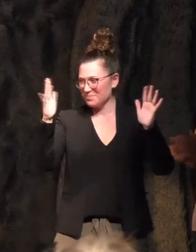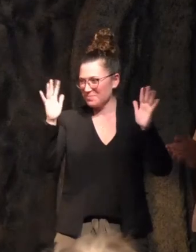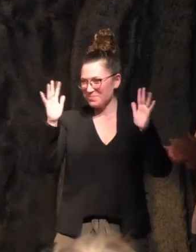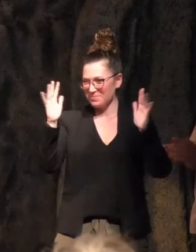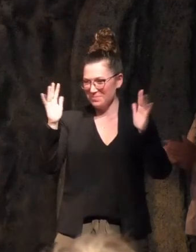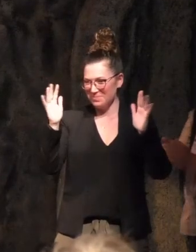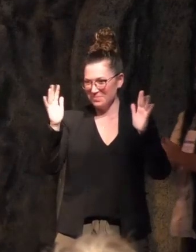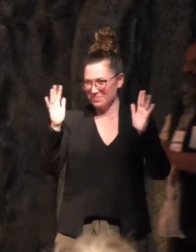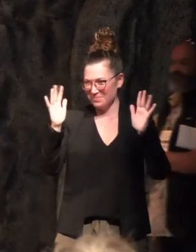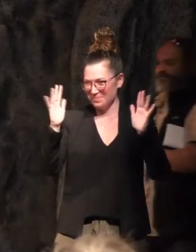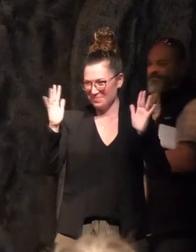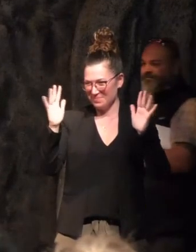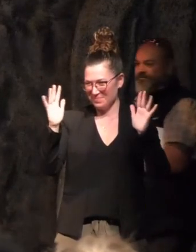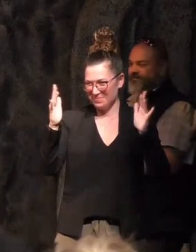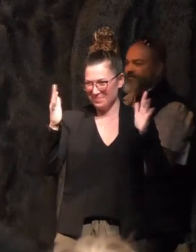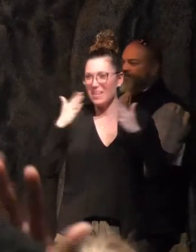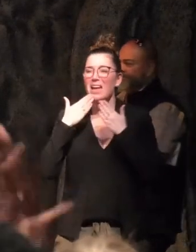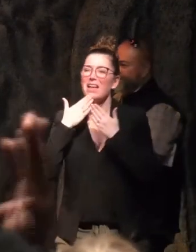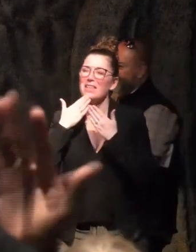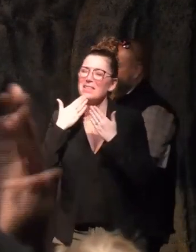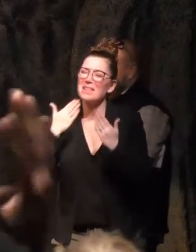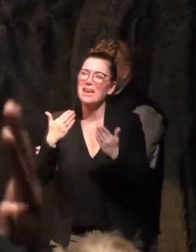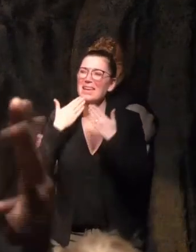Thanks, thank you, thank you, yes!